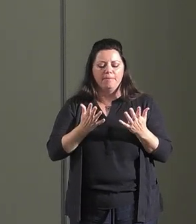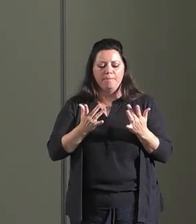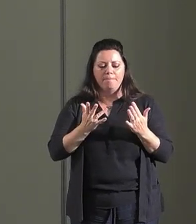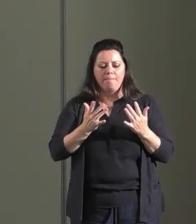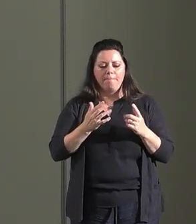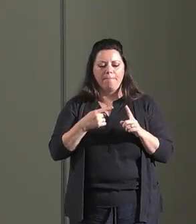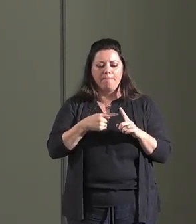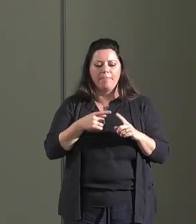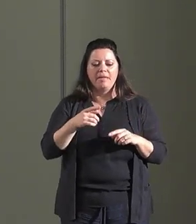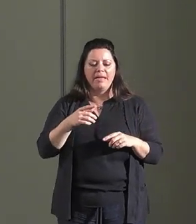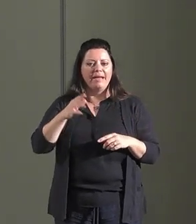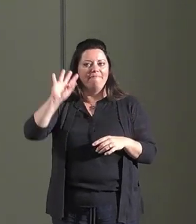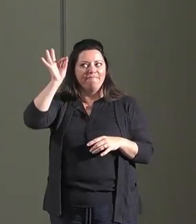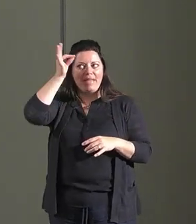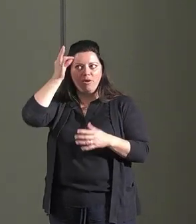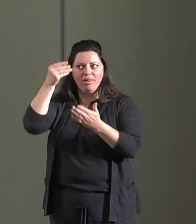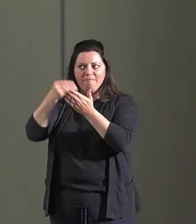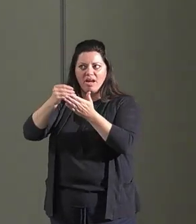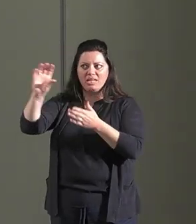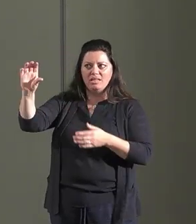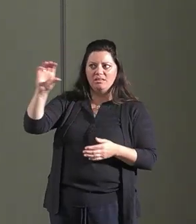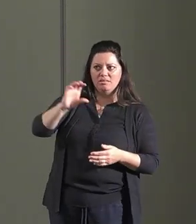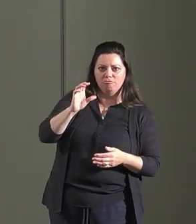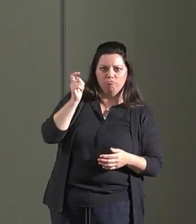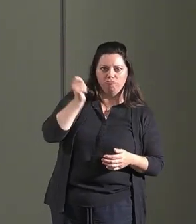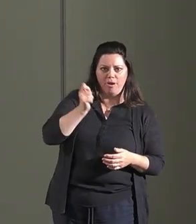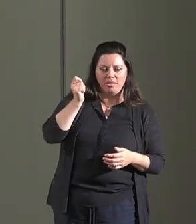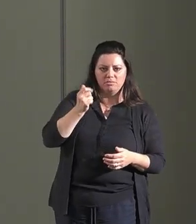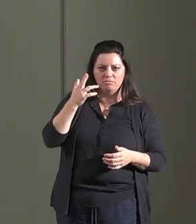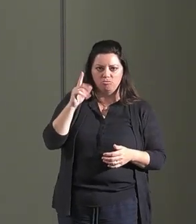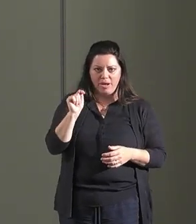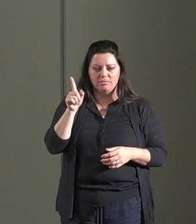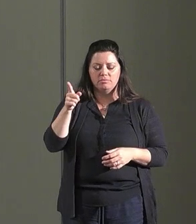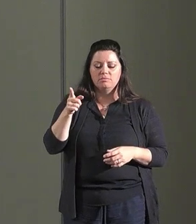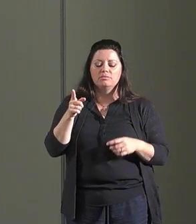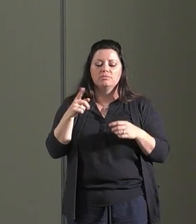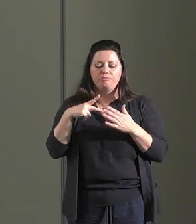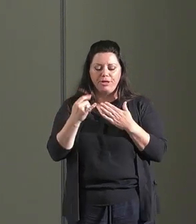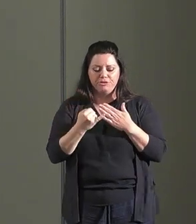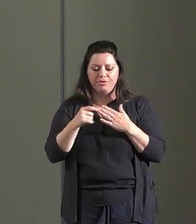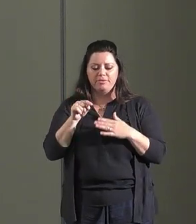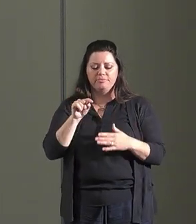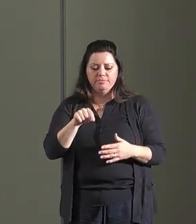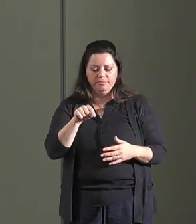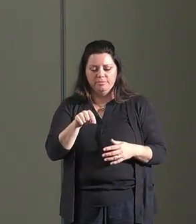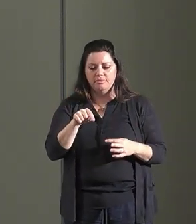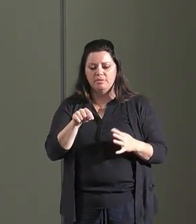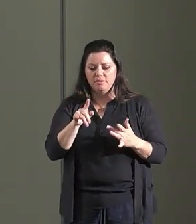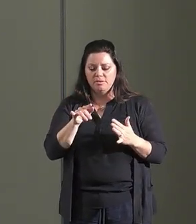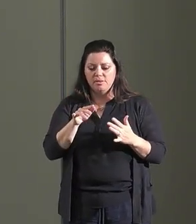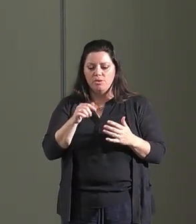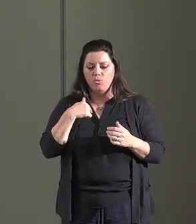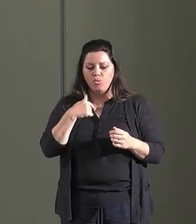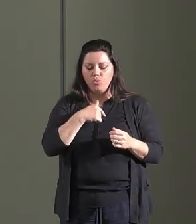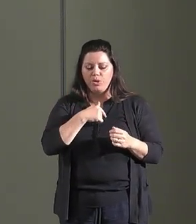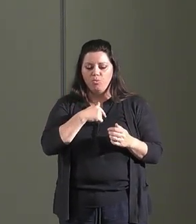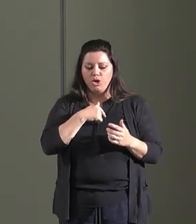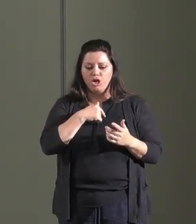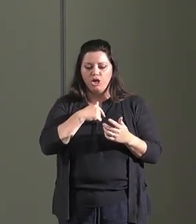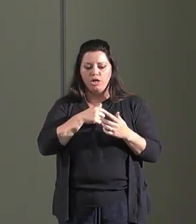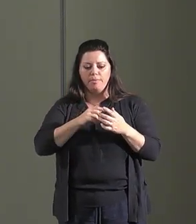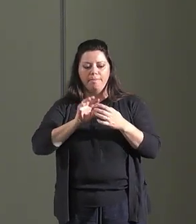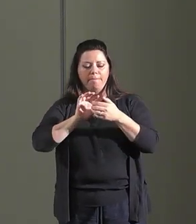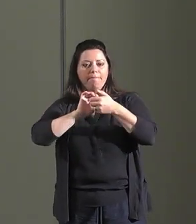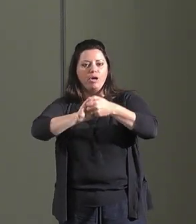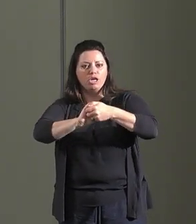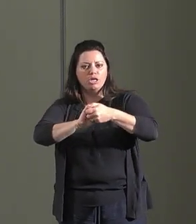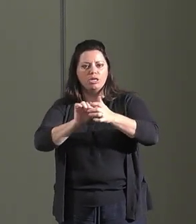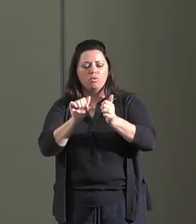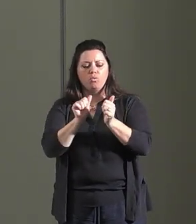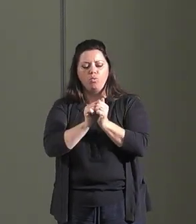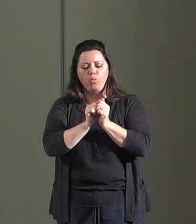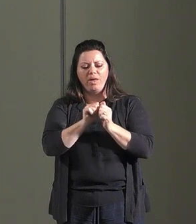federally funded grant project. Part of it was, that we were partnering with an organization in